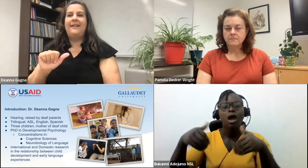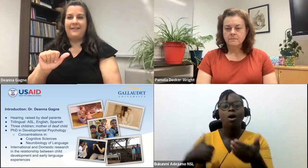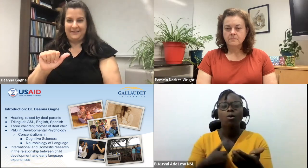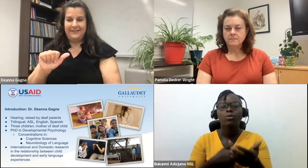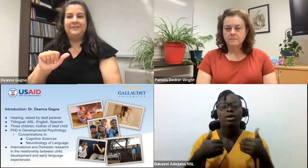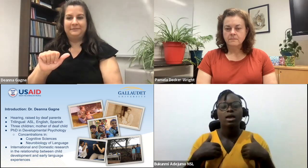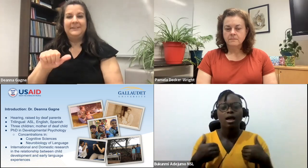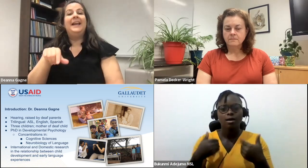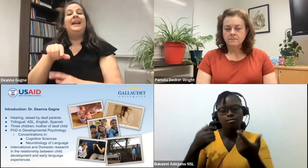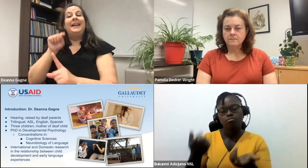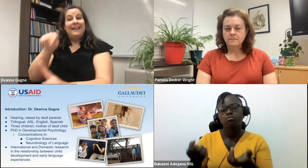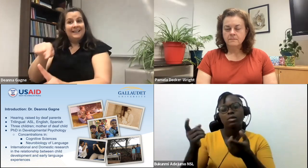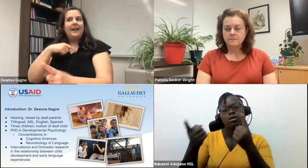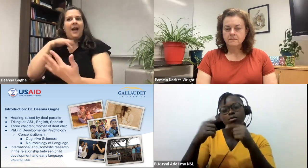to do work as well.